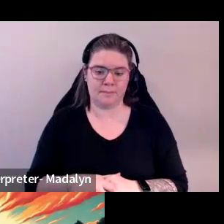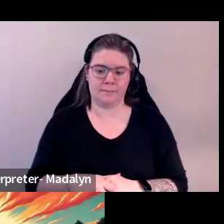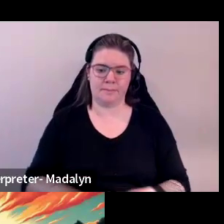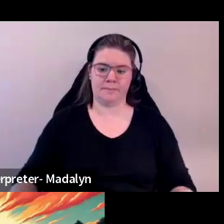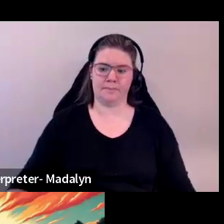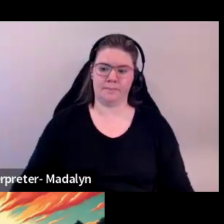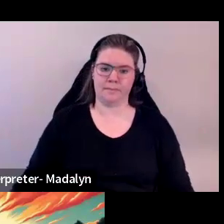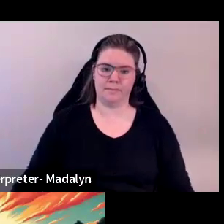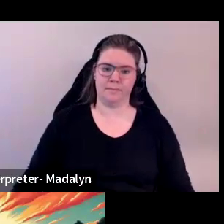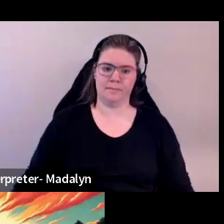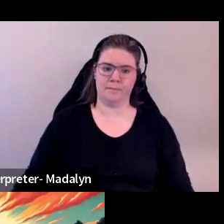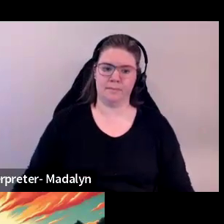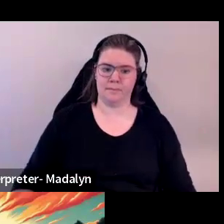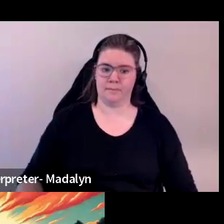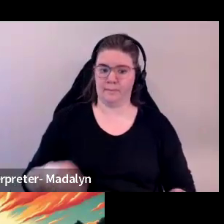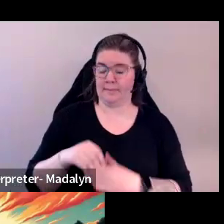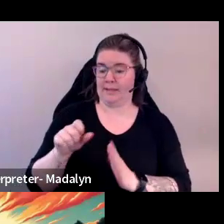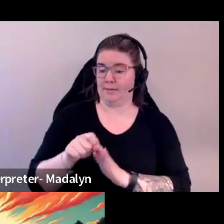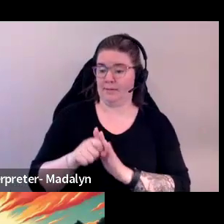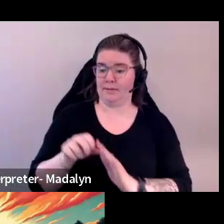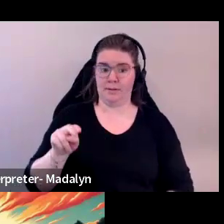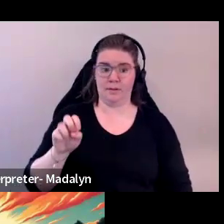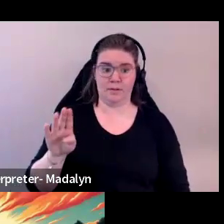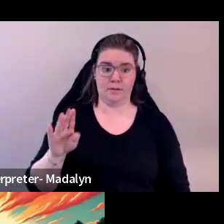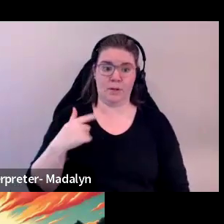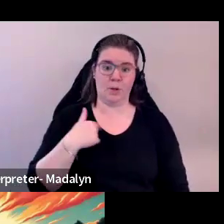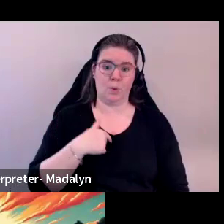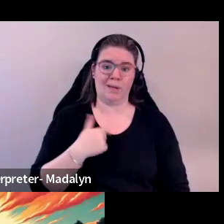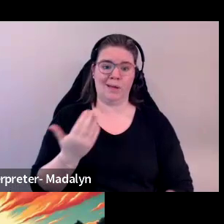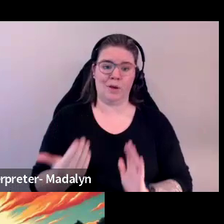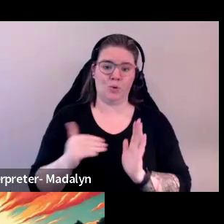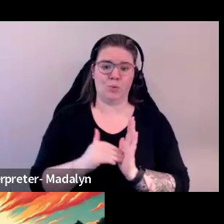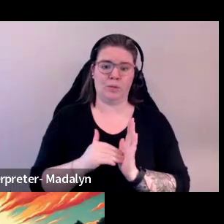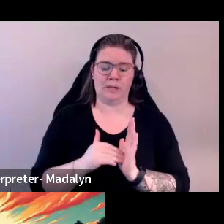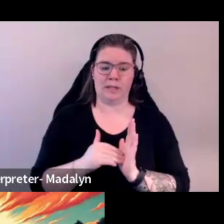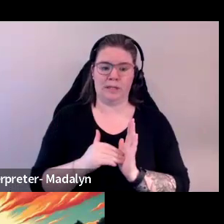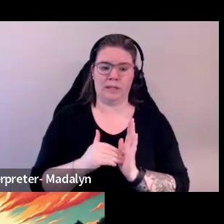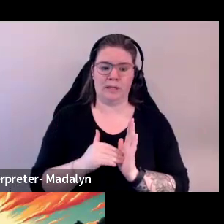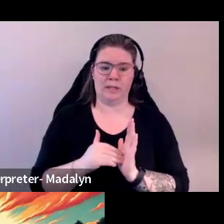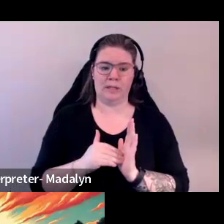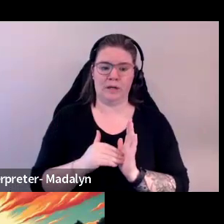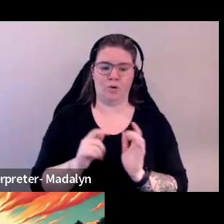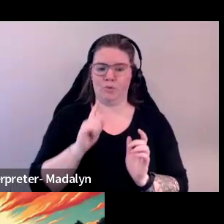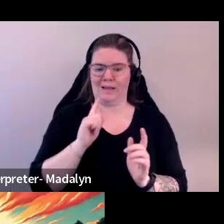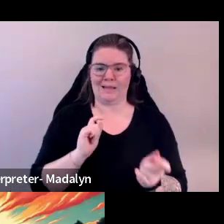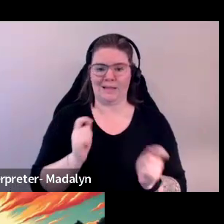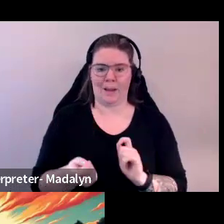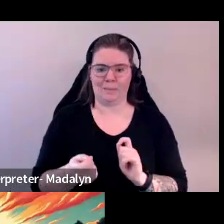Don Dew: And in Nebraska we reconstituted, and I our adapt. Don Dew: which had been kind of